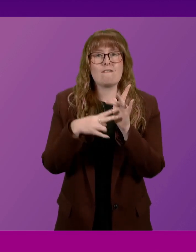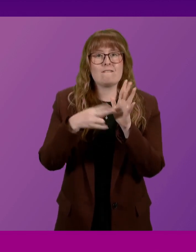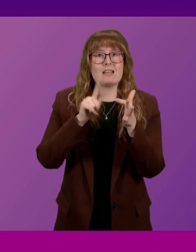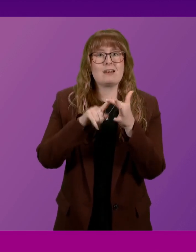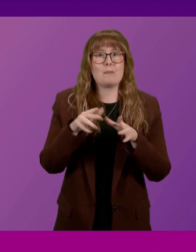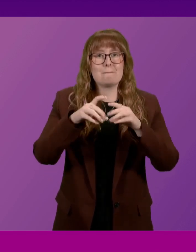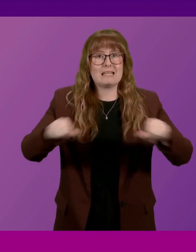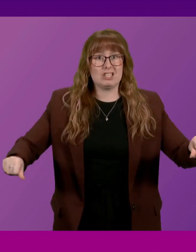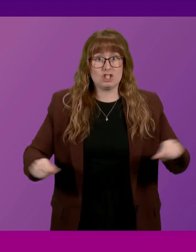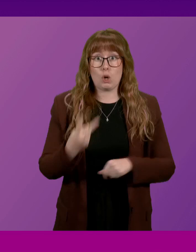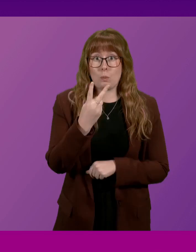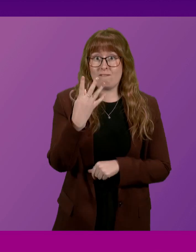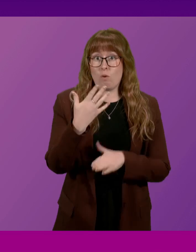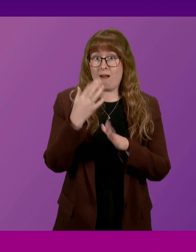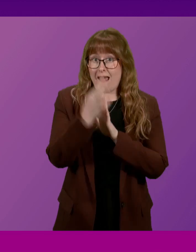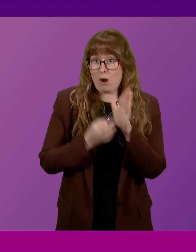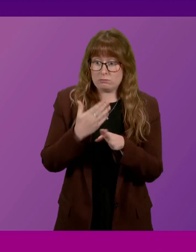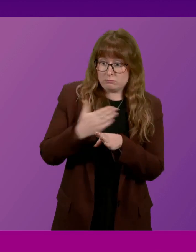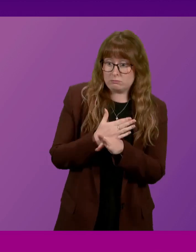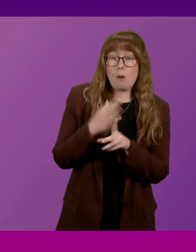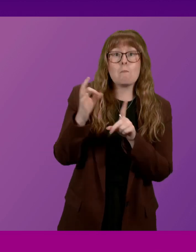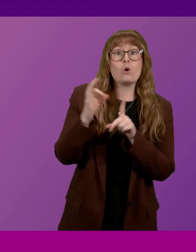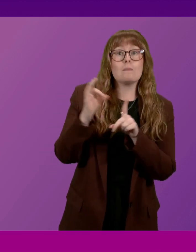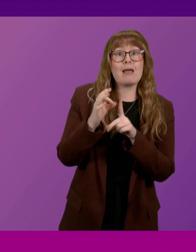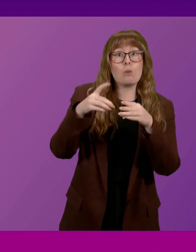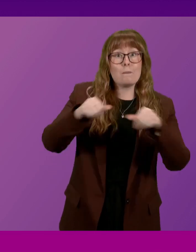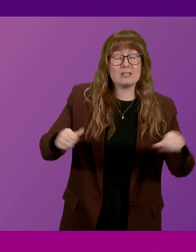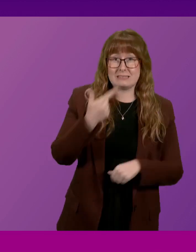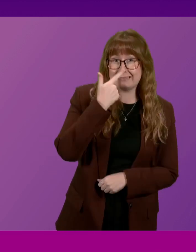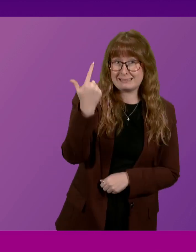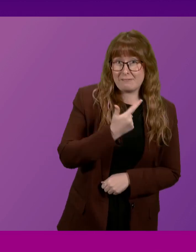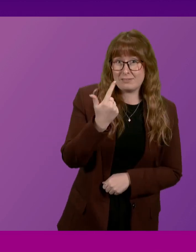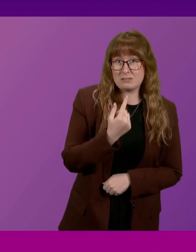than 24 hours earlier, on Portobello beach, a 17-year-old was, allegedly,